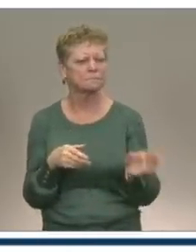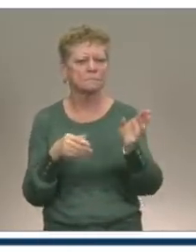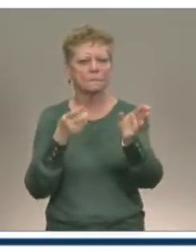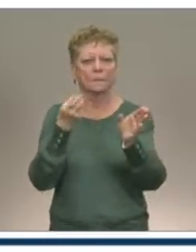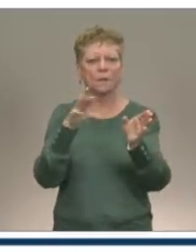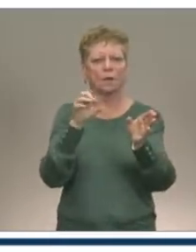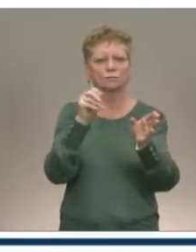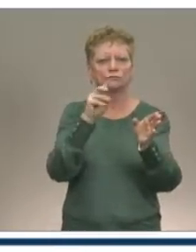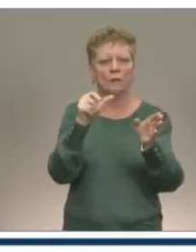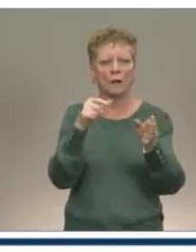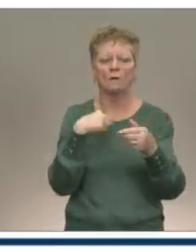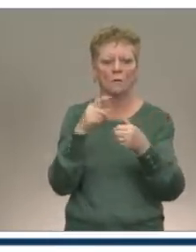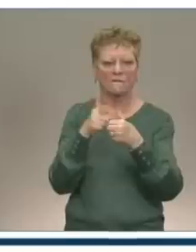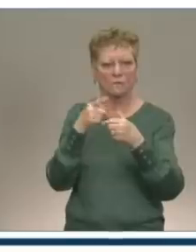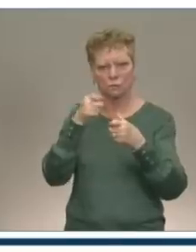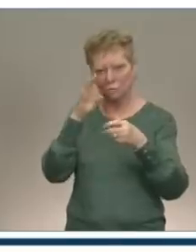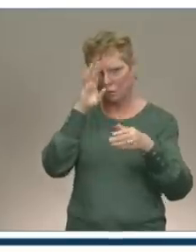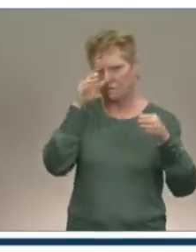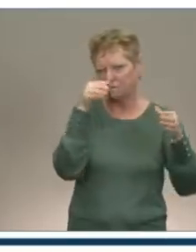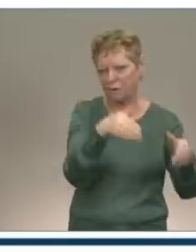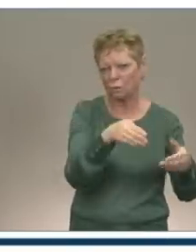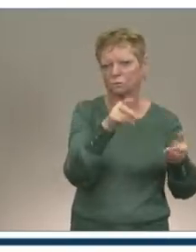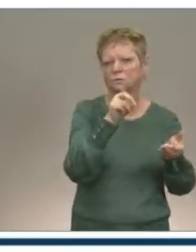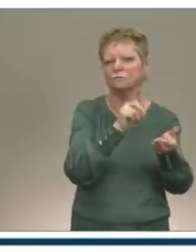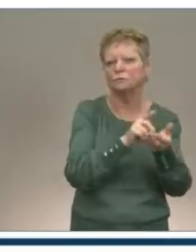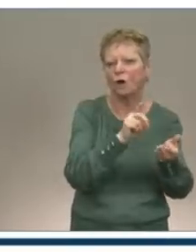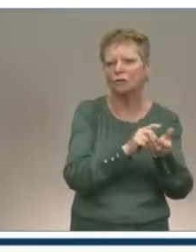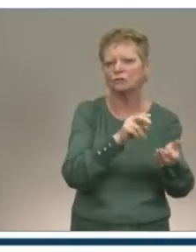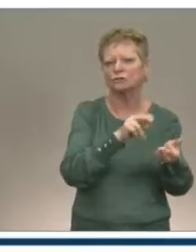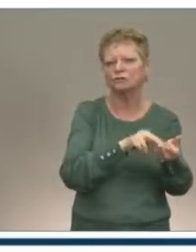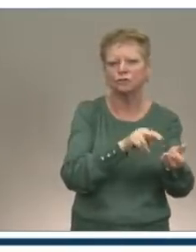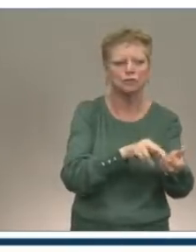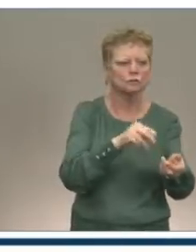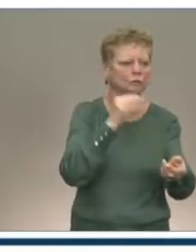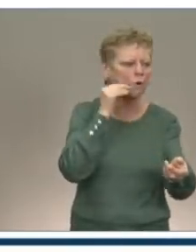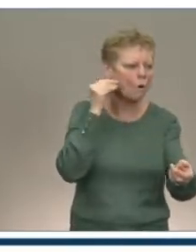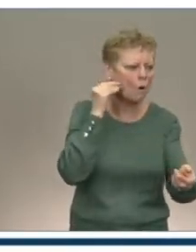the healthcare sector with people in facilities long-term care facilities hospitals where it's